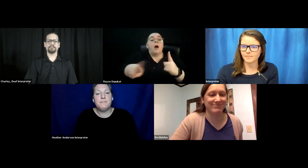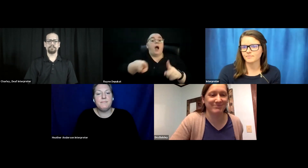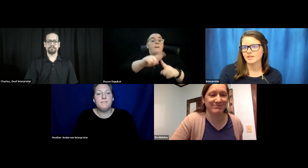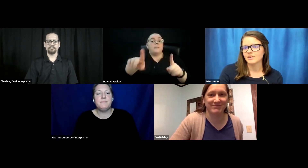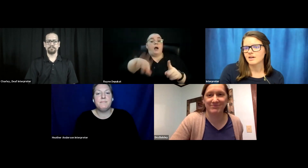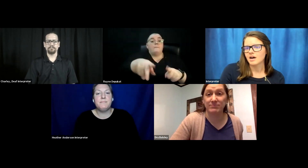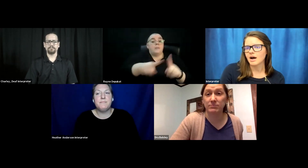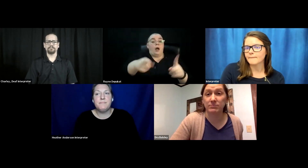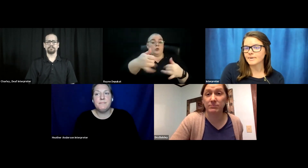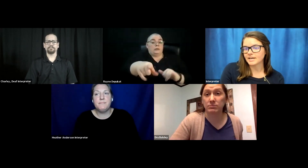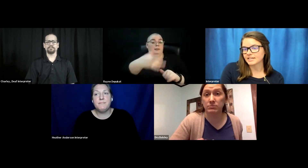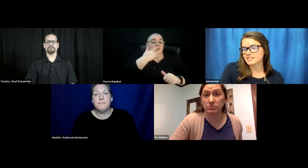Yeah.